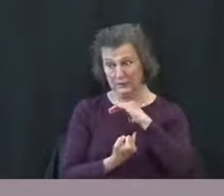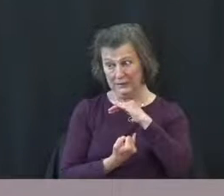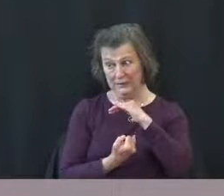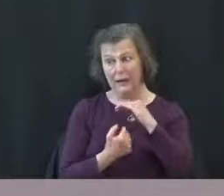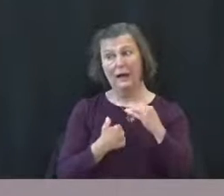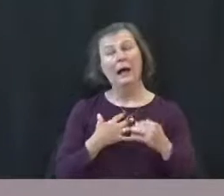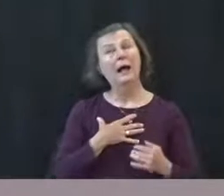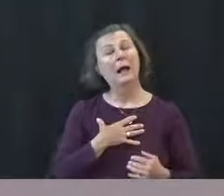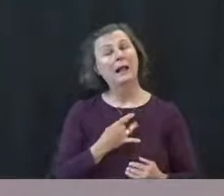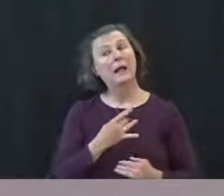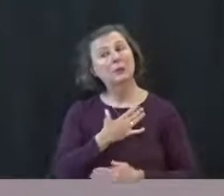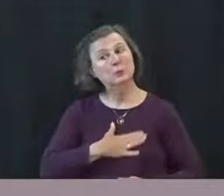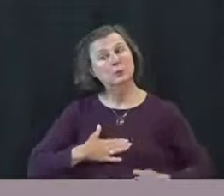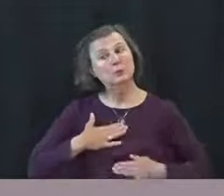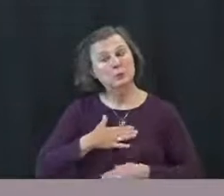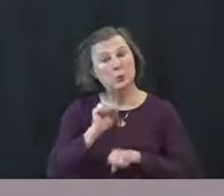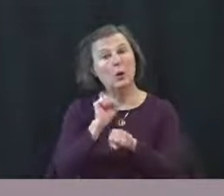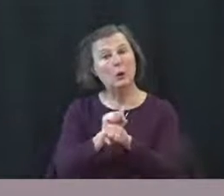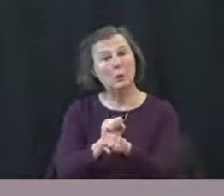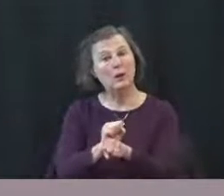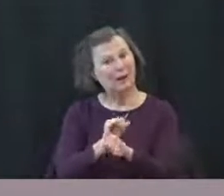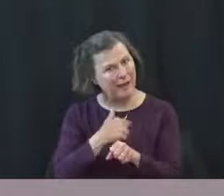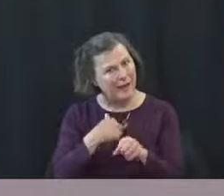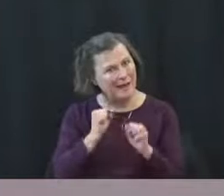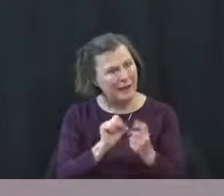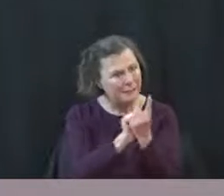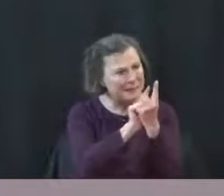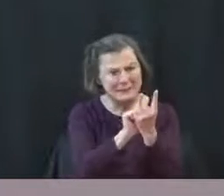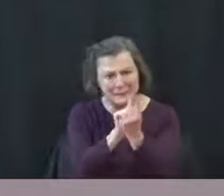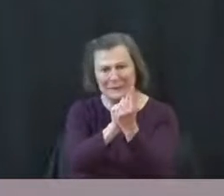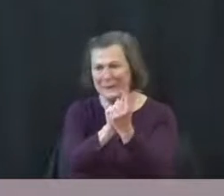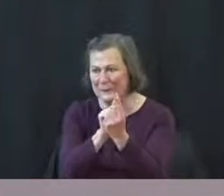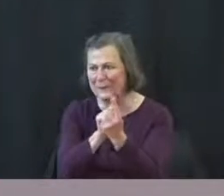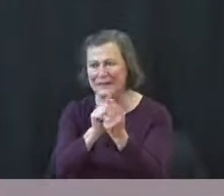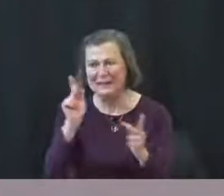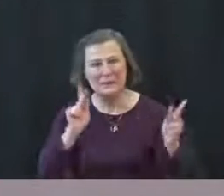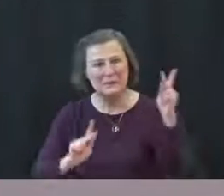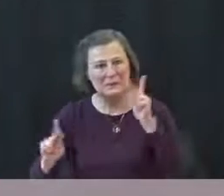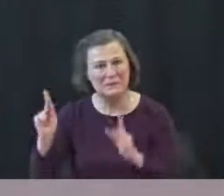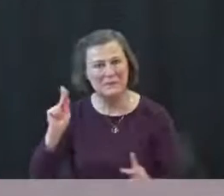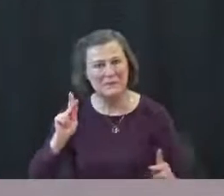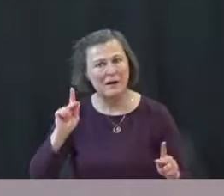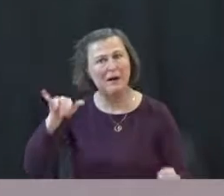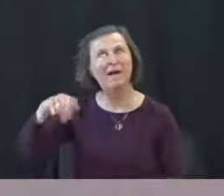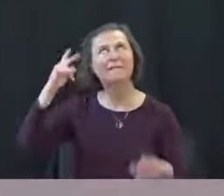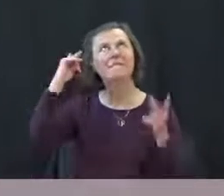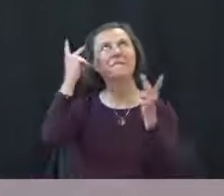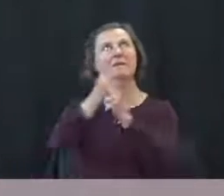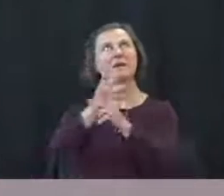me to meet and greet people and I finally figured it out I figured out what I was and